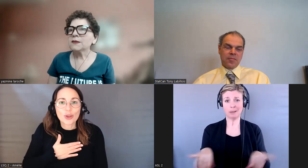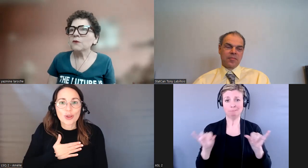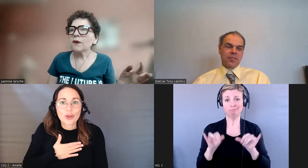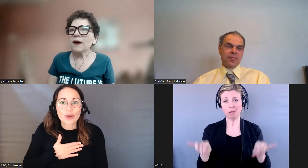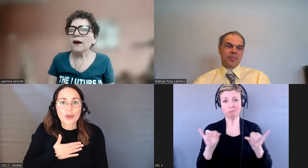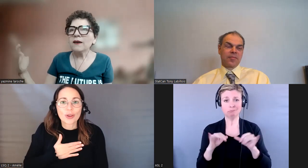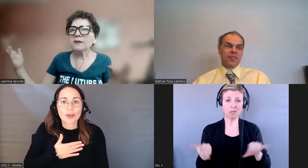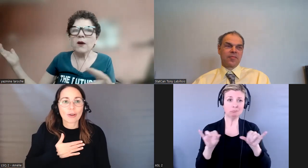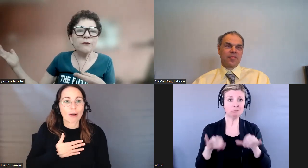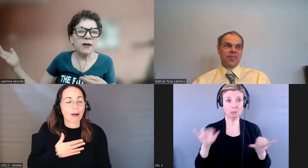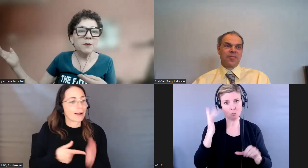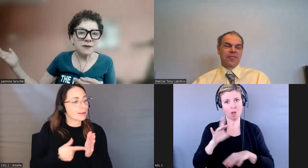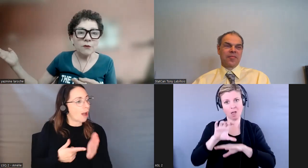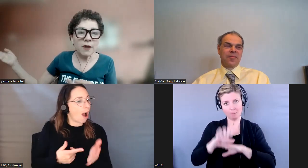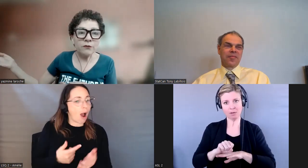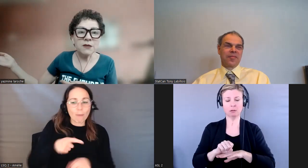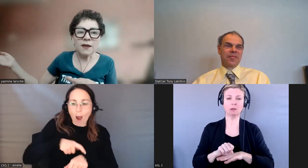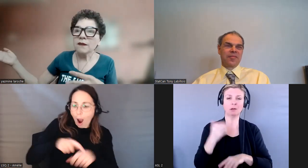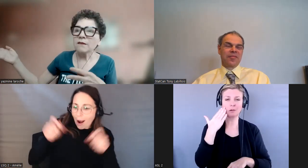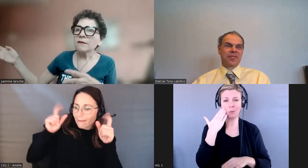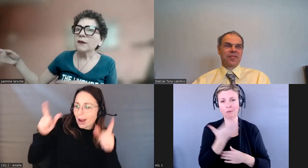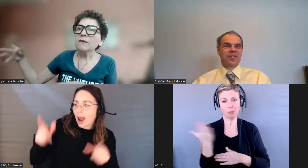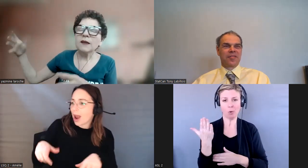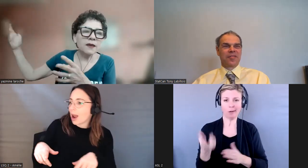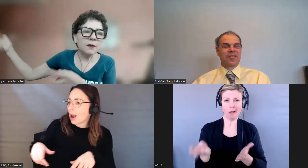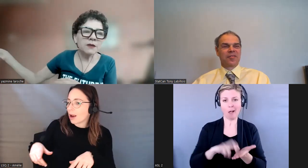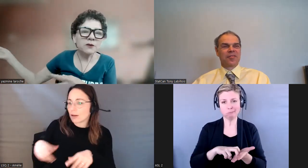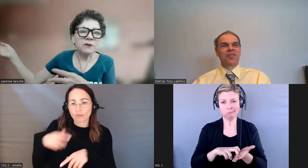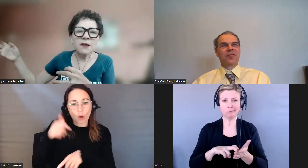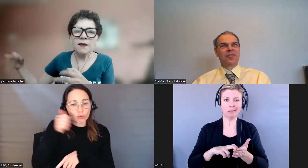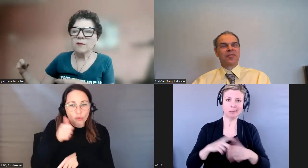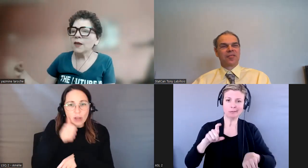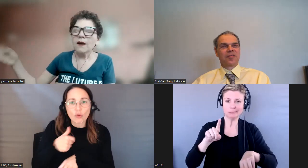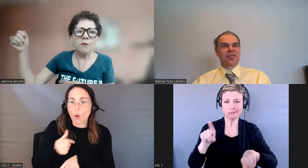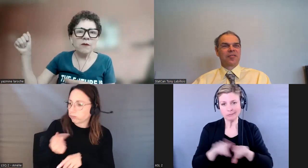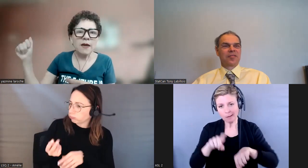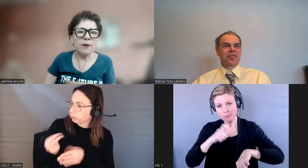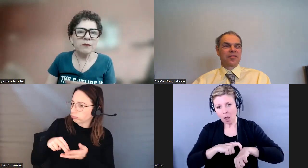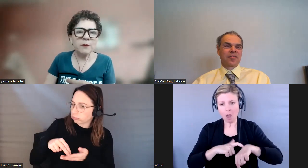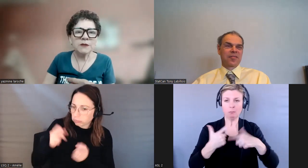so so I find myself every day you know I get up at a certain time I have my thermos of